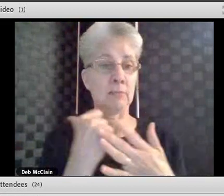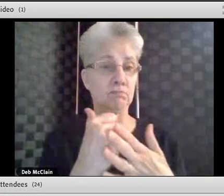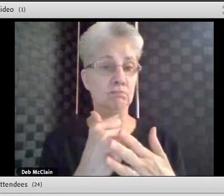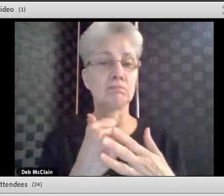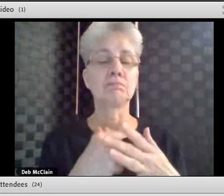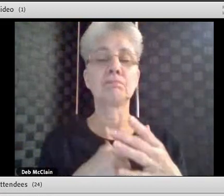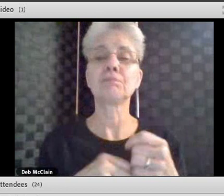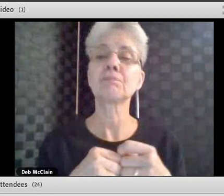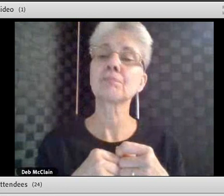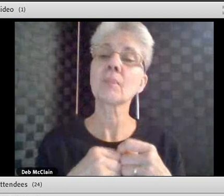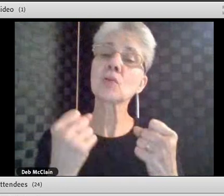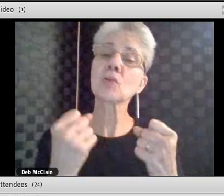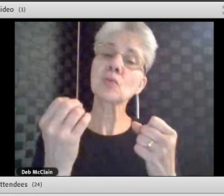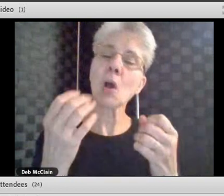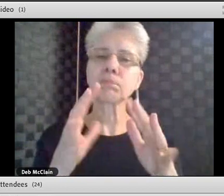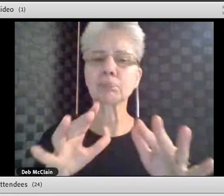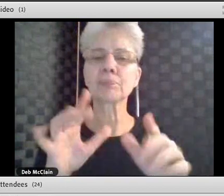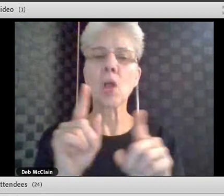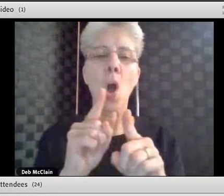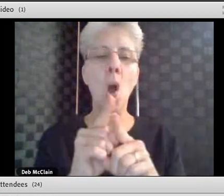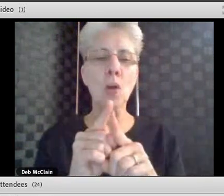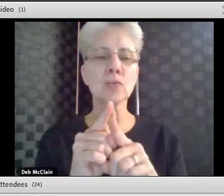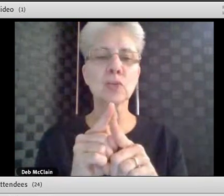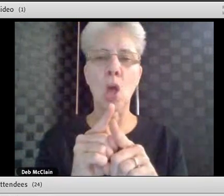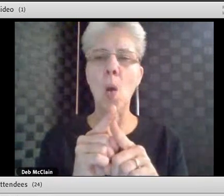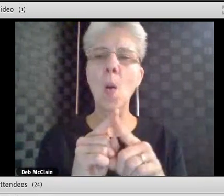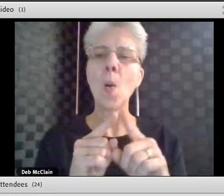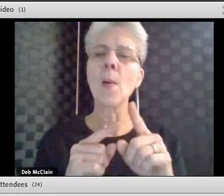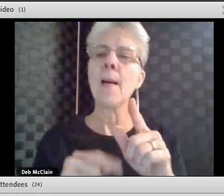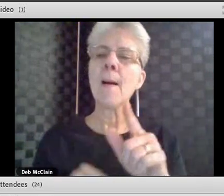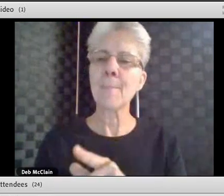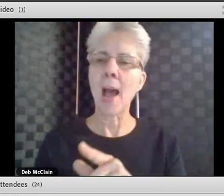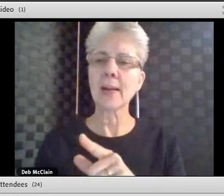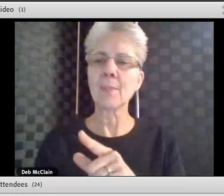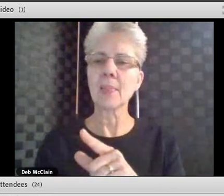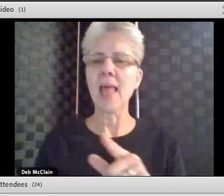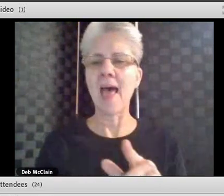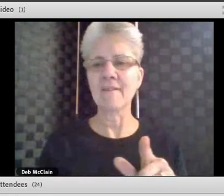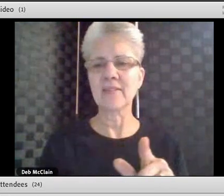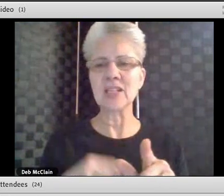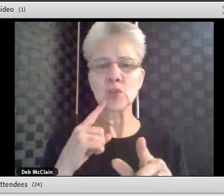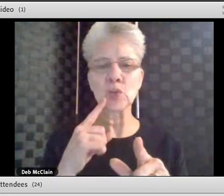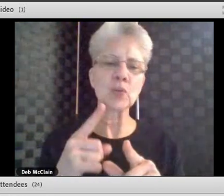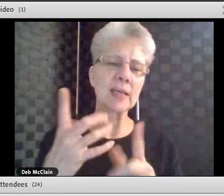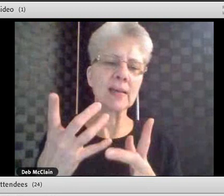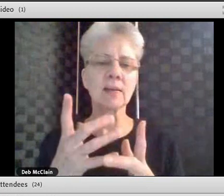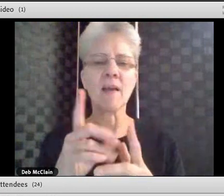So also, bottom left, Boeing is using virtual reality and augmented reality